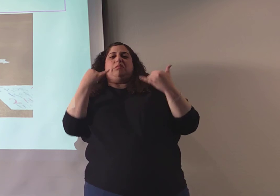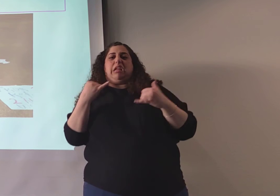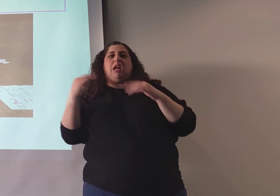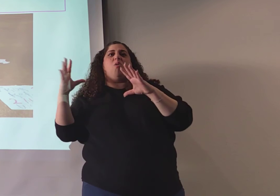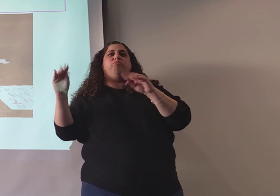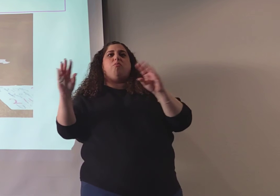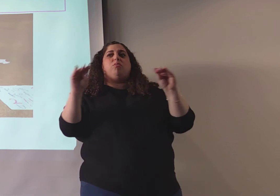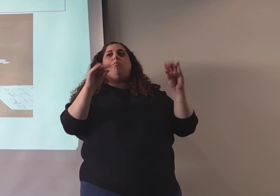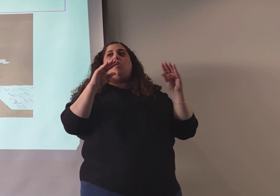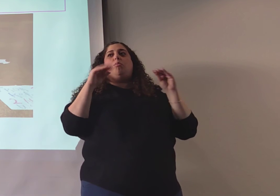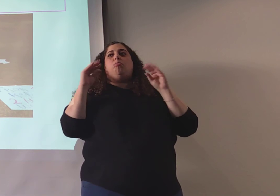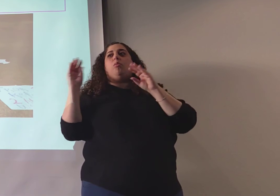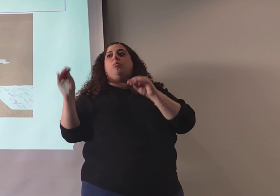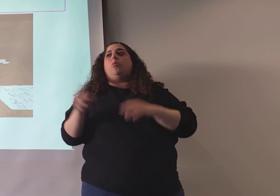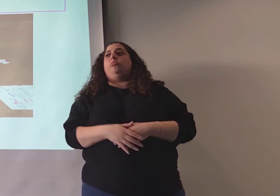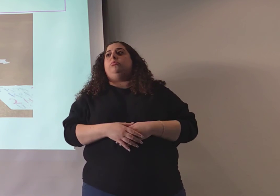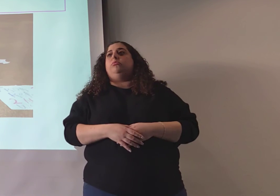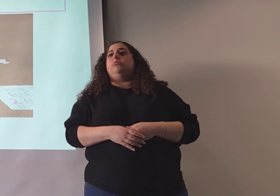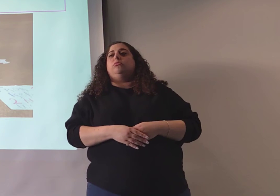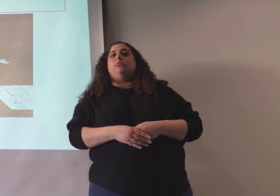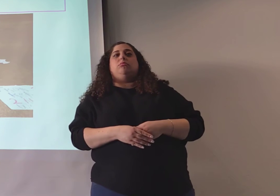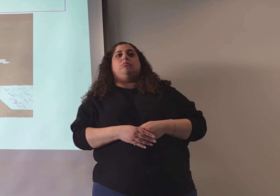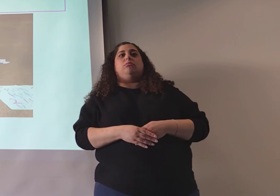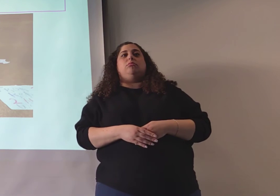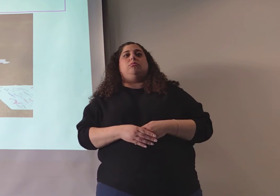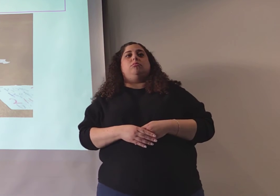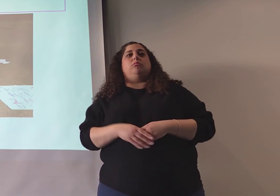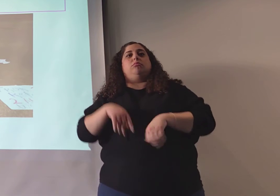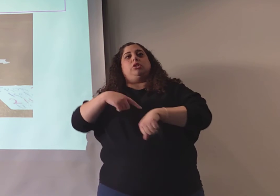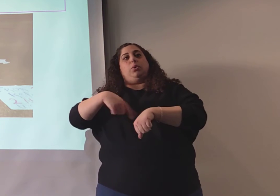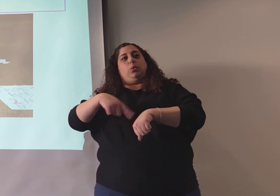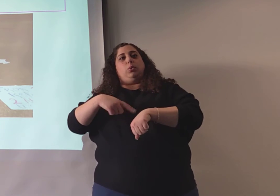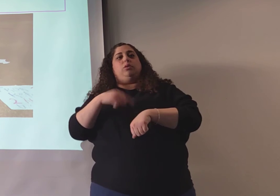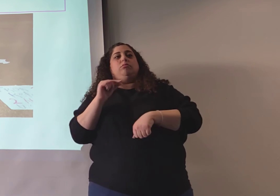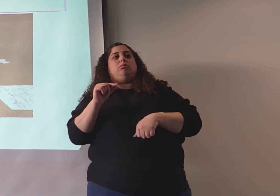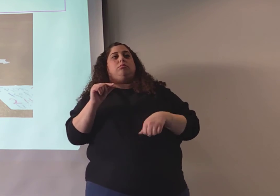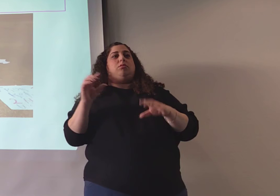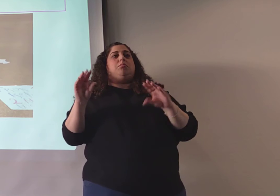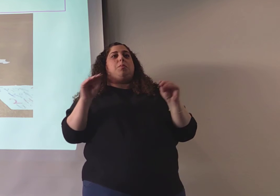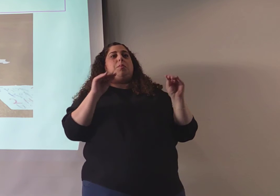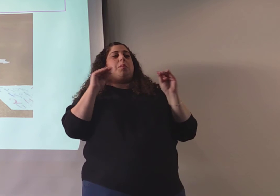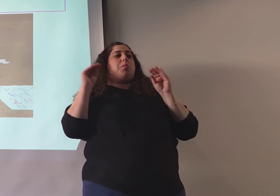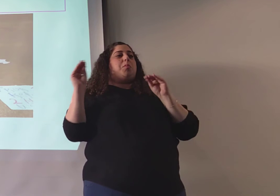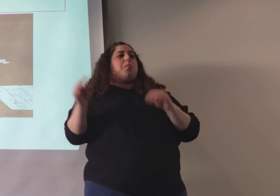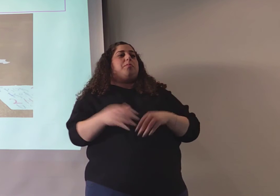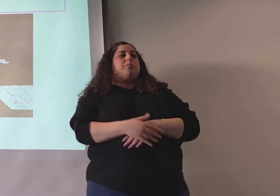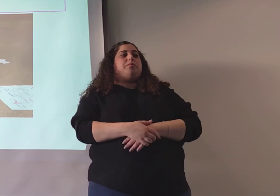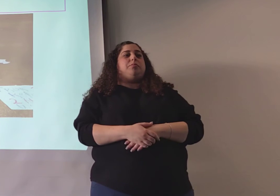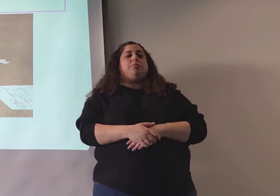Not for nonpayment of rent? The landlord could evict for another reason. Yes, and they are allowed to do that.